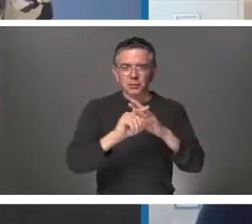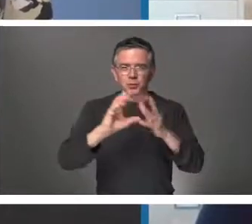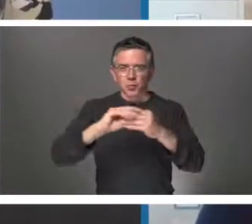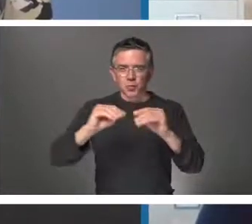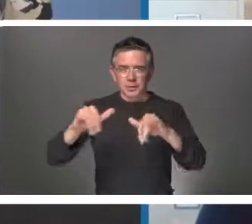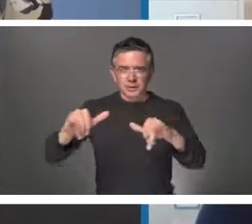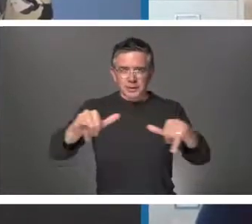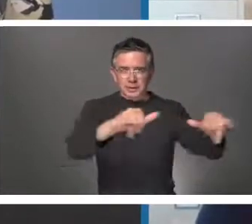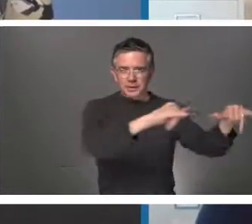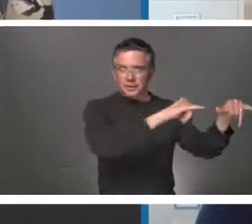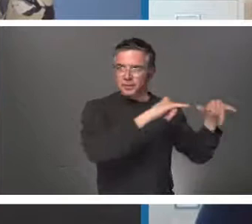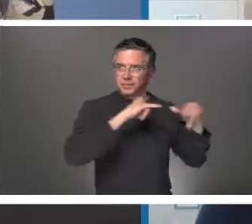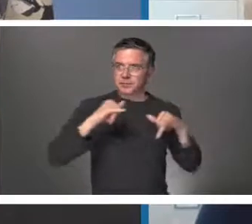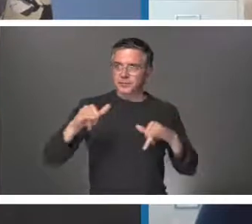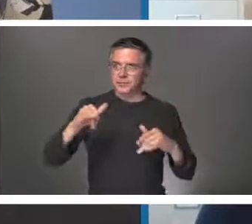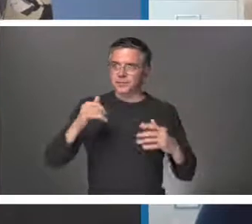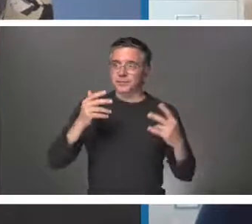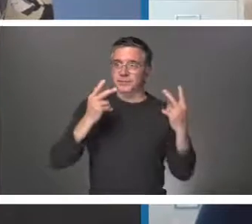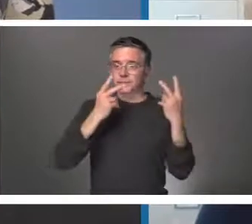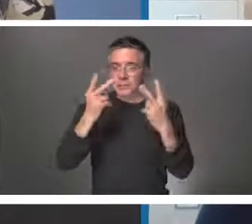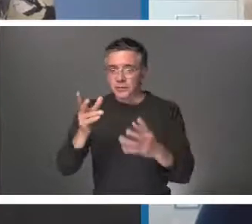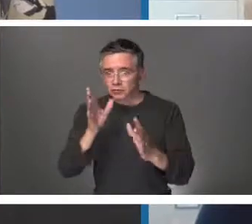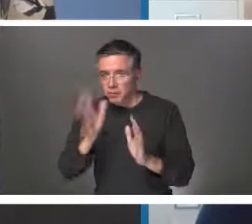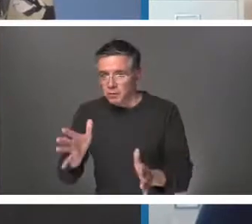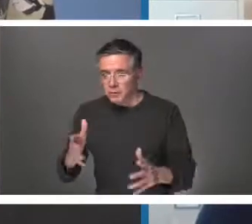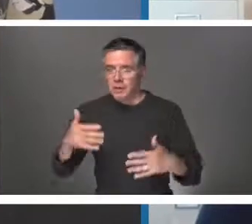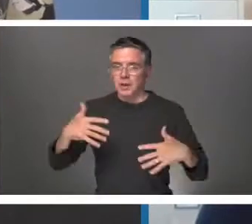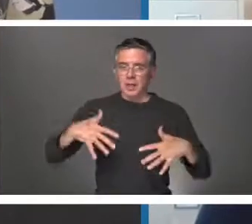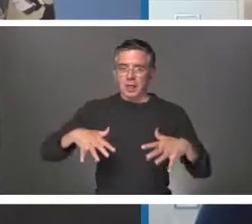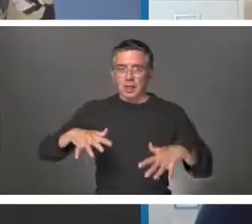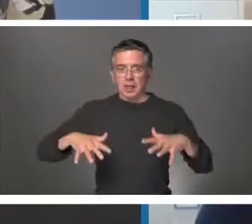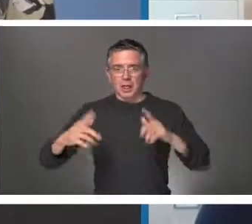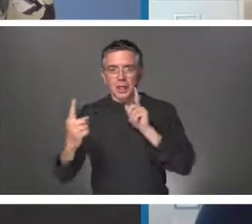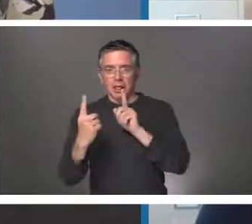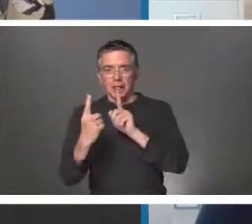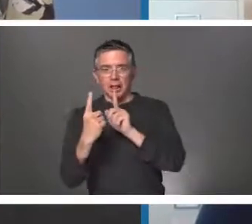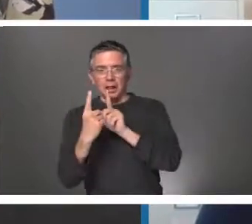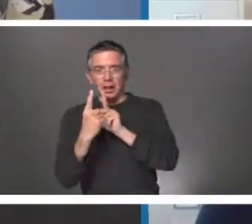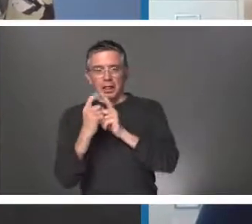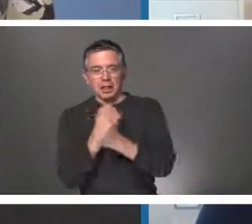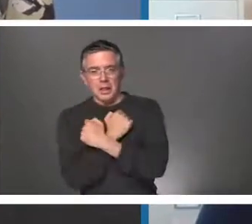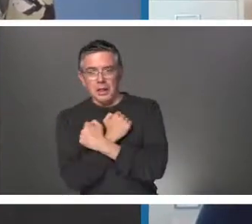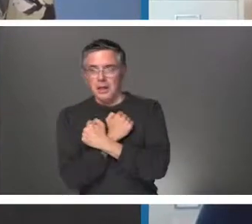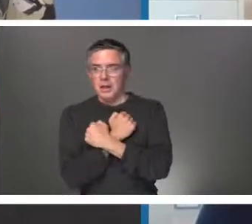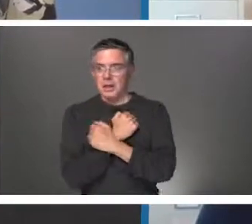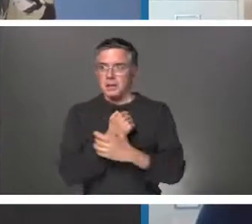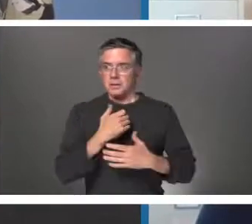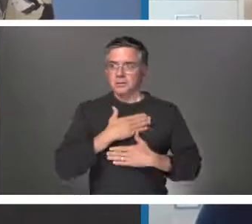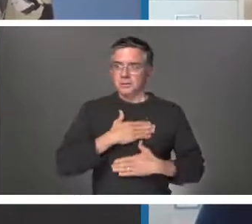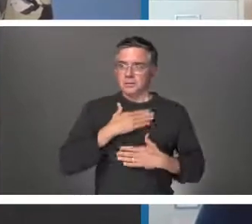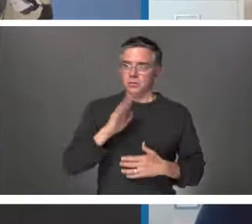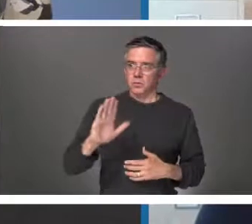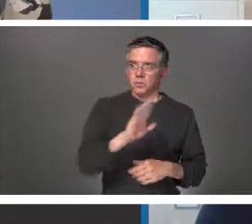and it's great to hear, and I really appreciate all the work you're doing on behalf of this population.